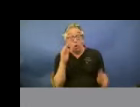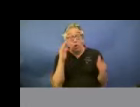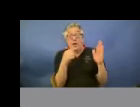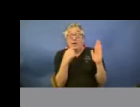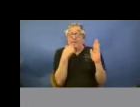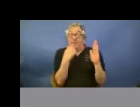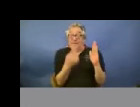participating.